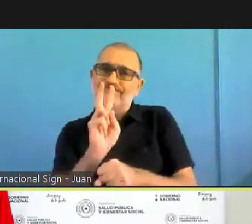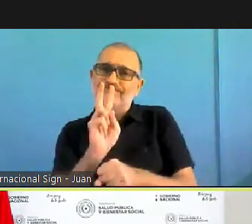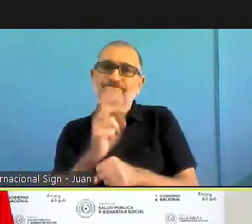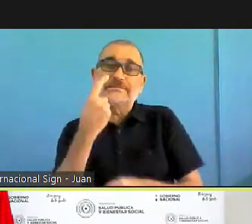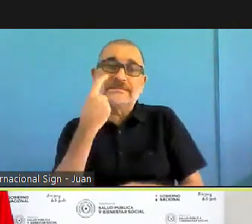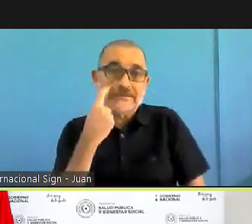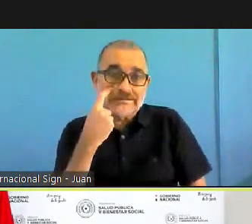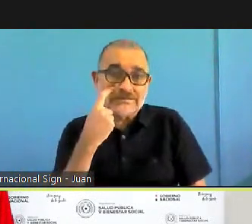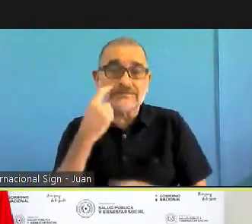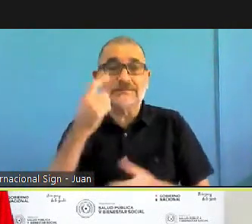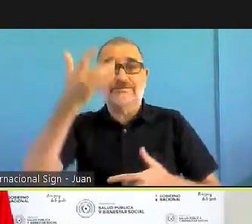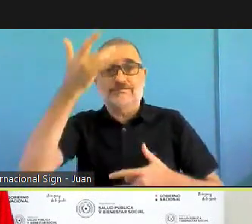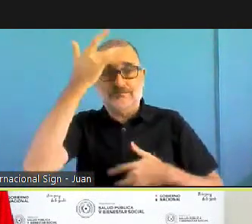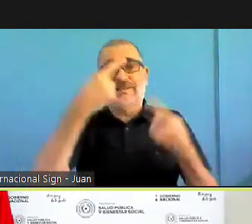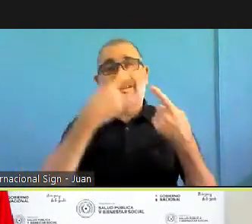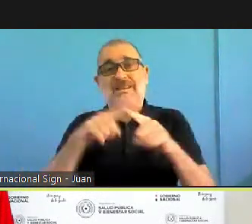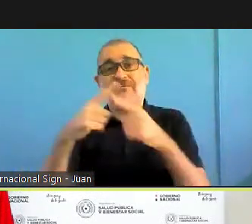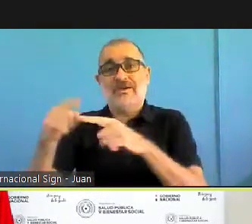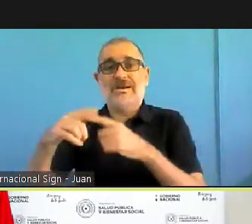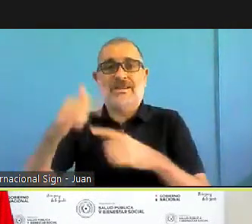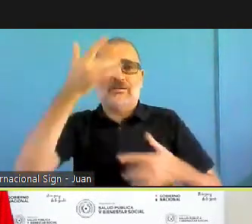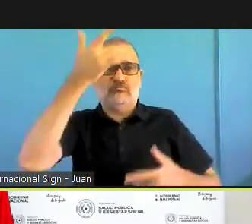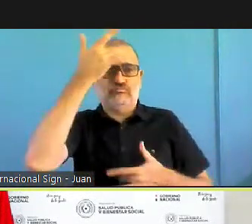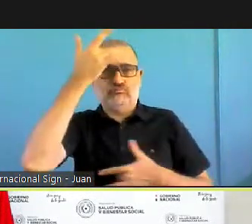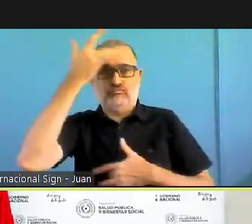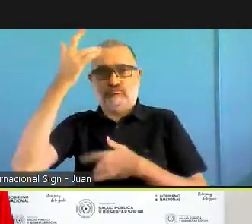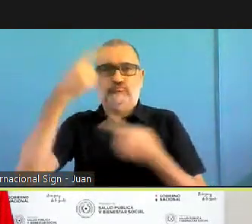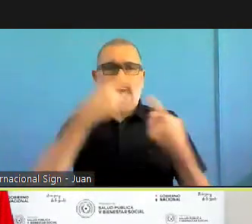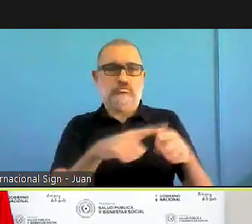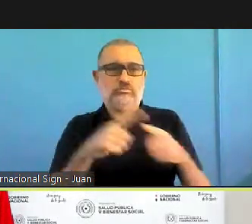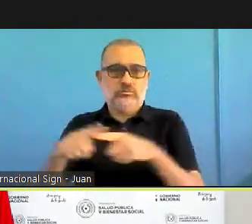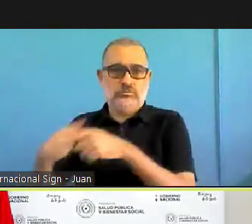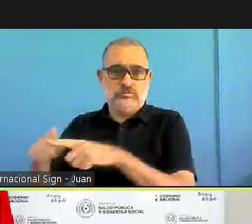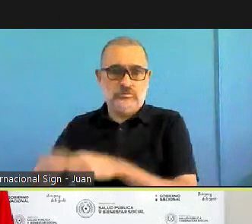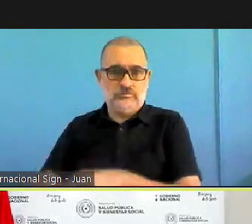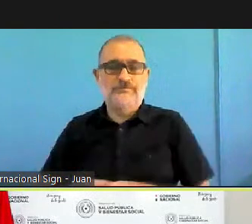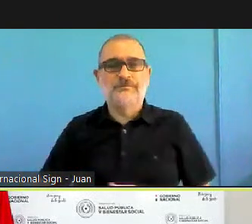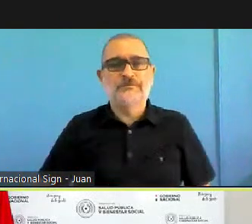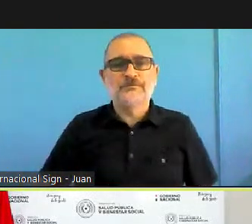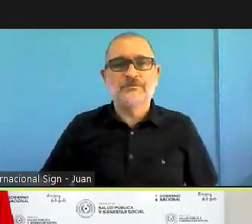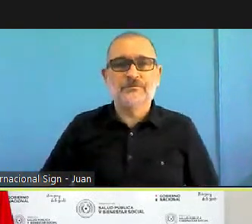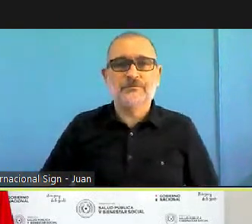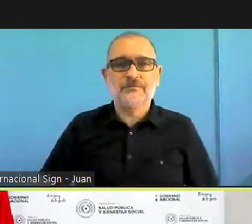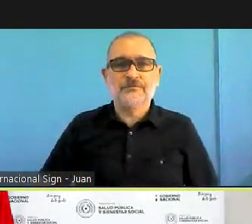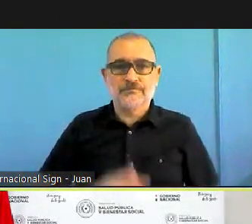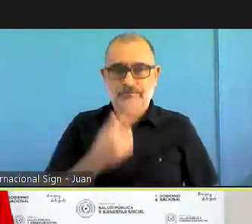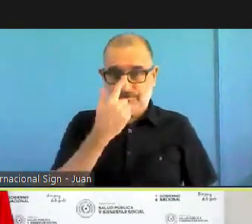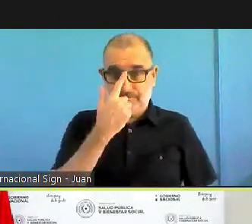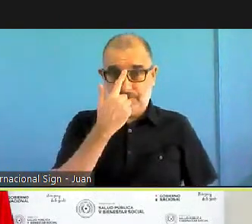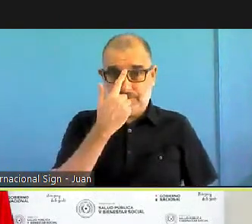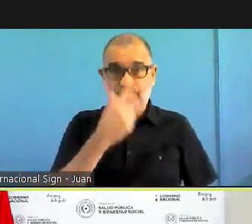All of that helped our care model significantly. Now , some numbers.